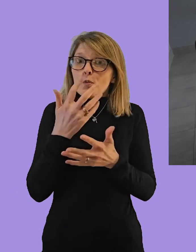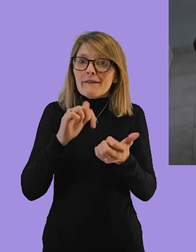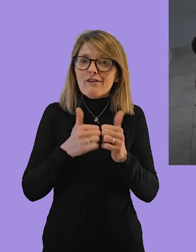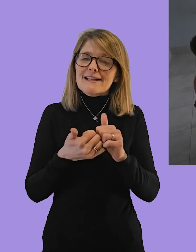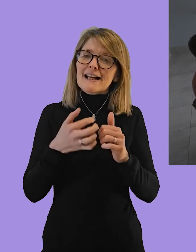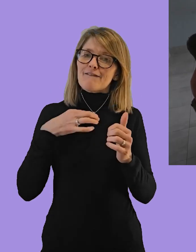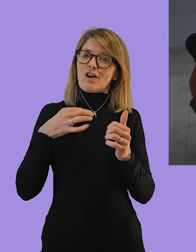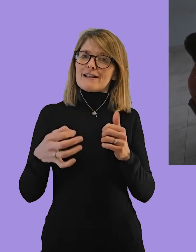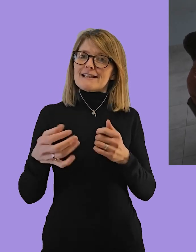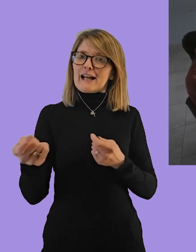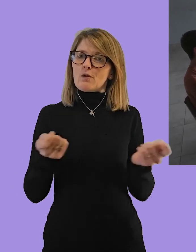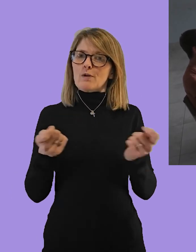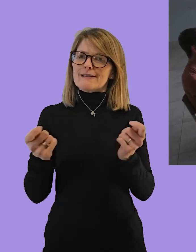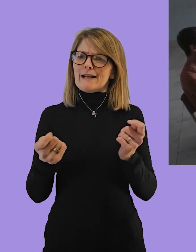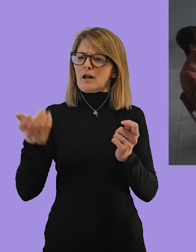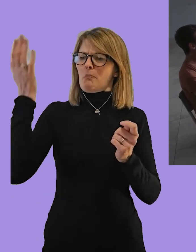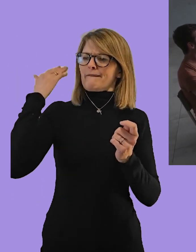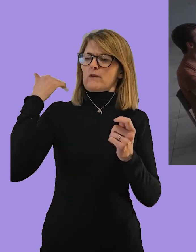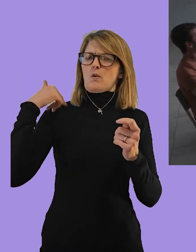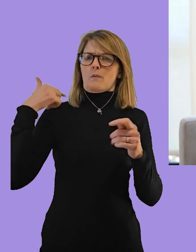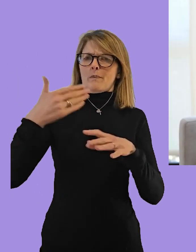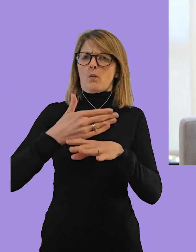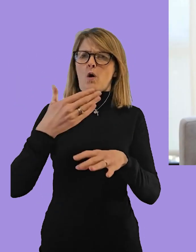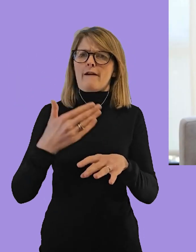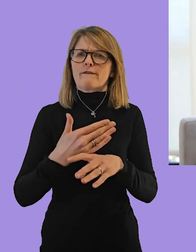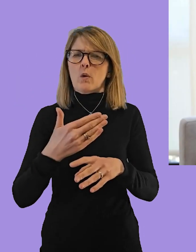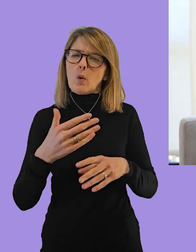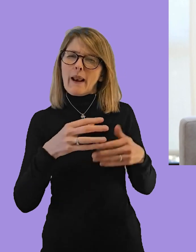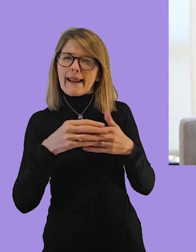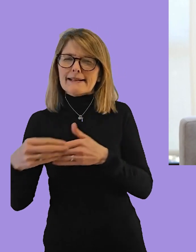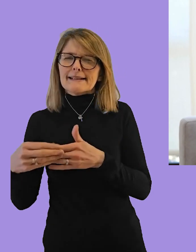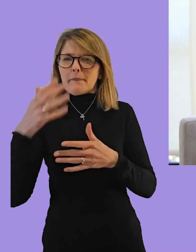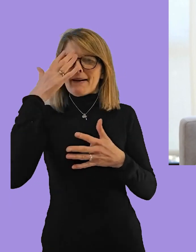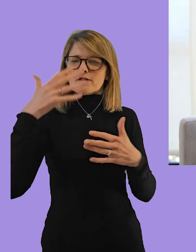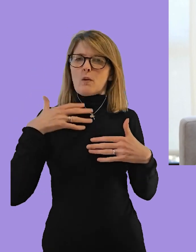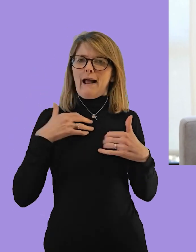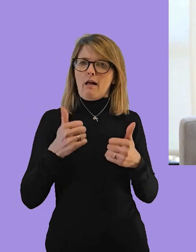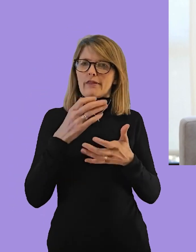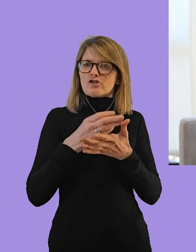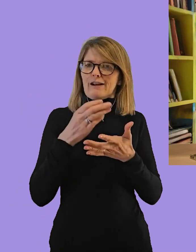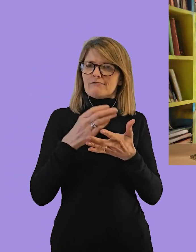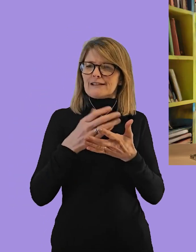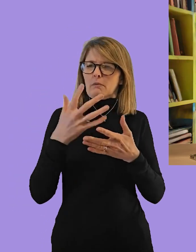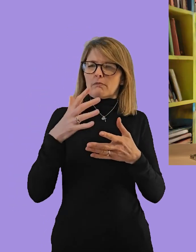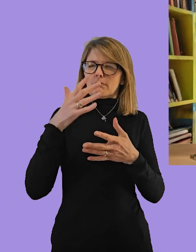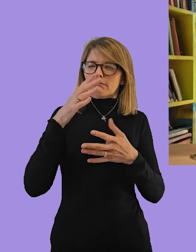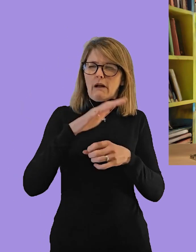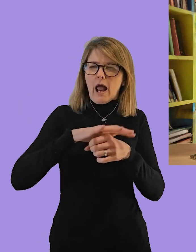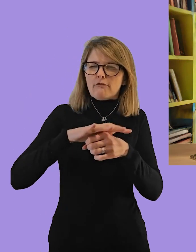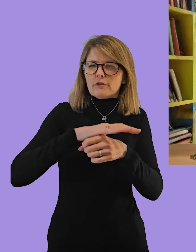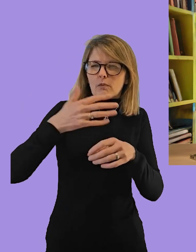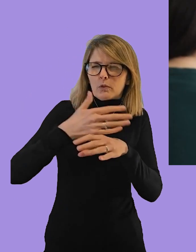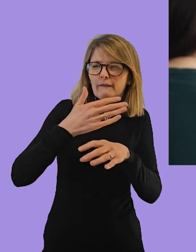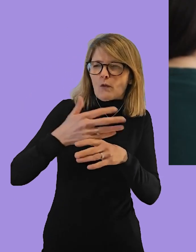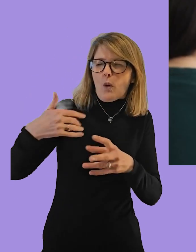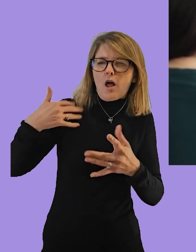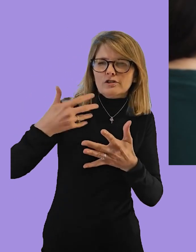I previously worked for a leading mental health charity, having worked in the sector for a number of years. I've also worked extensively supporting people